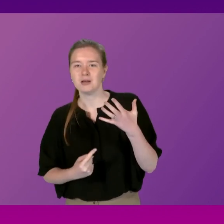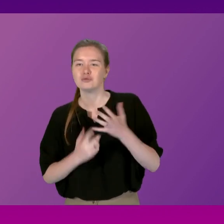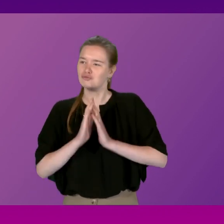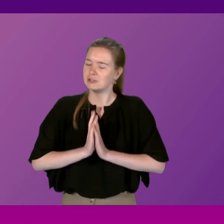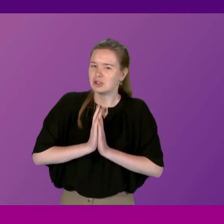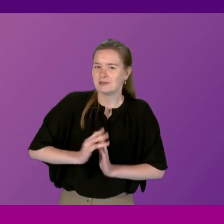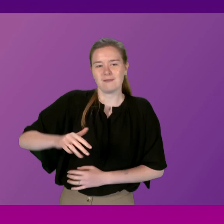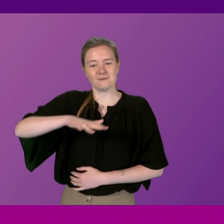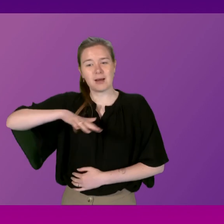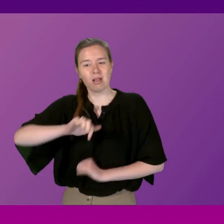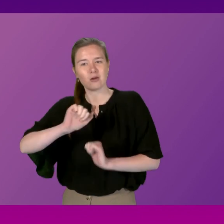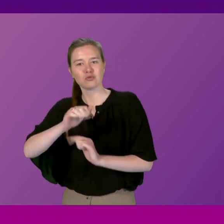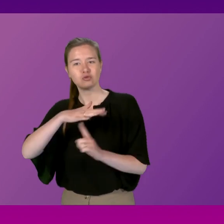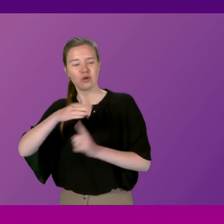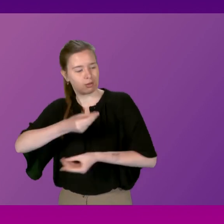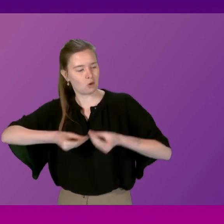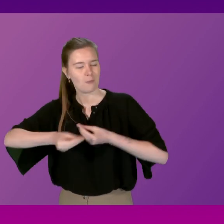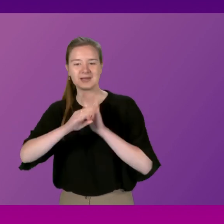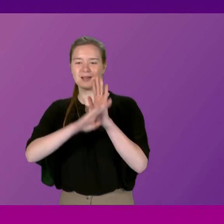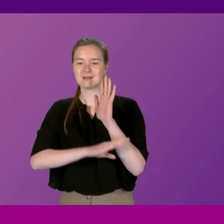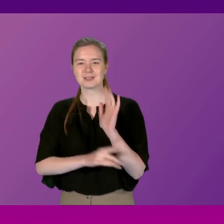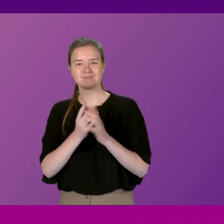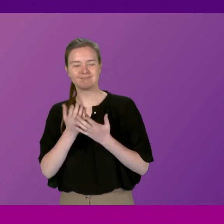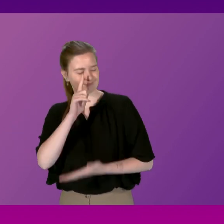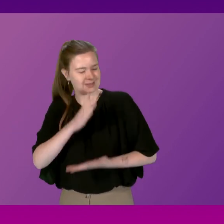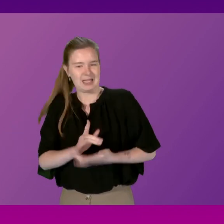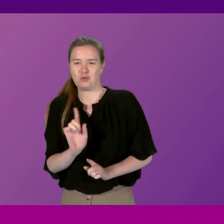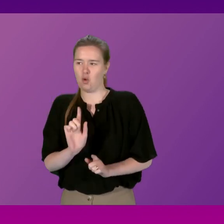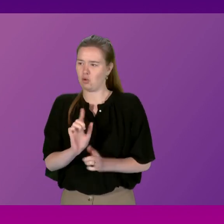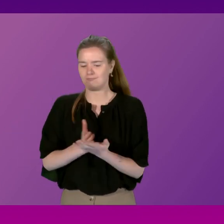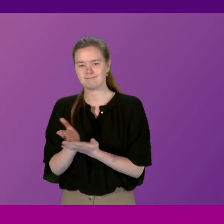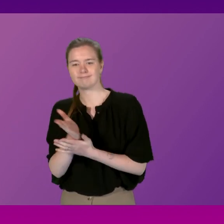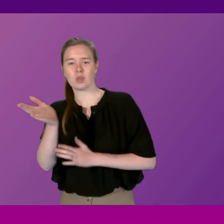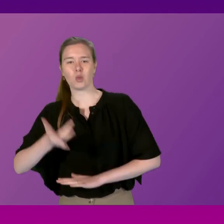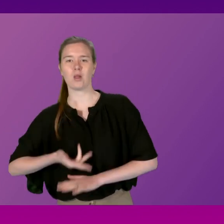family and socioeconomic status do not decide the course of their life or present them with